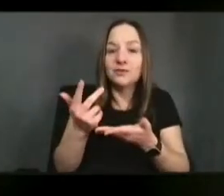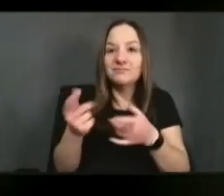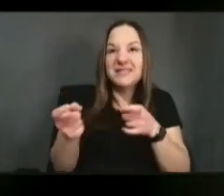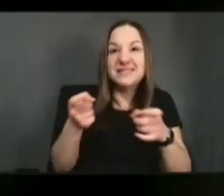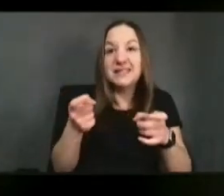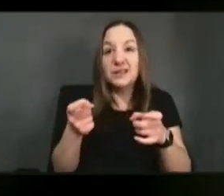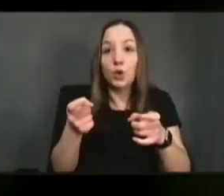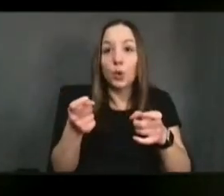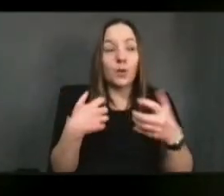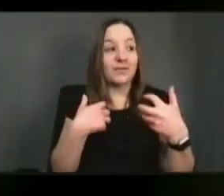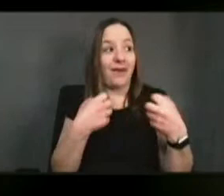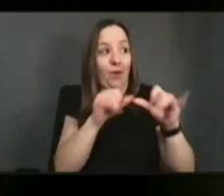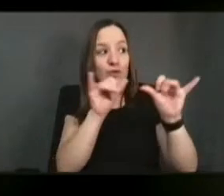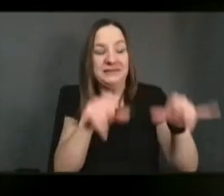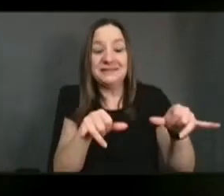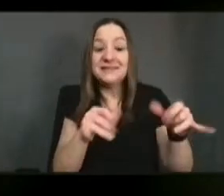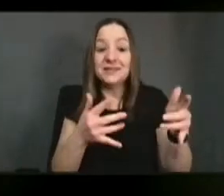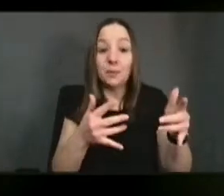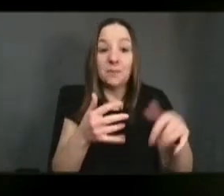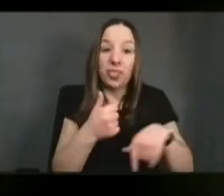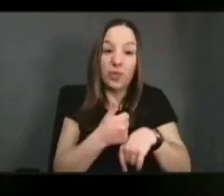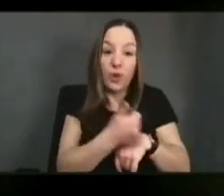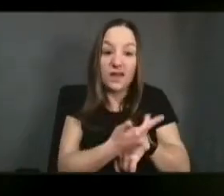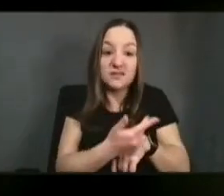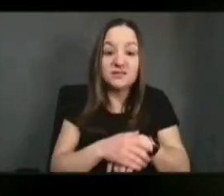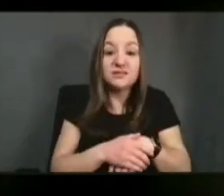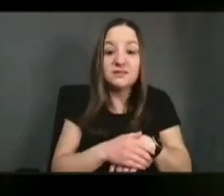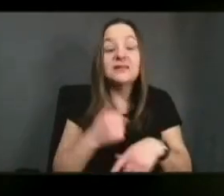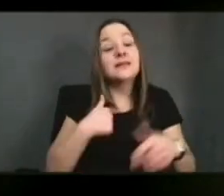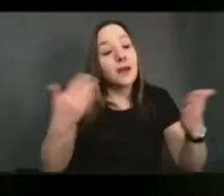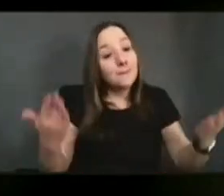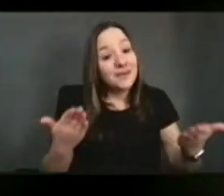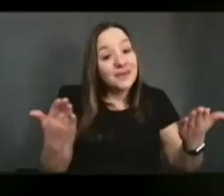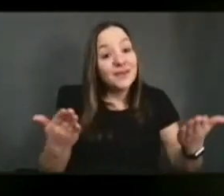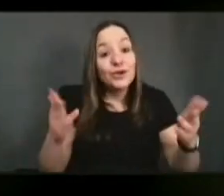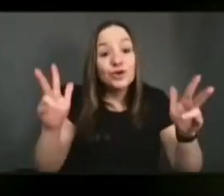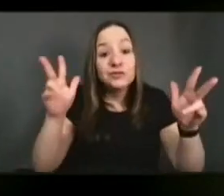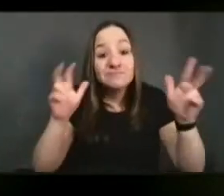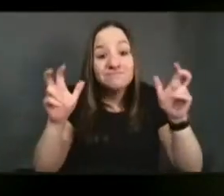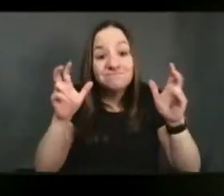know the threat helps deal with the threat store health system.